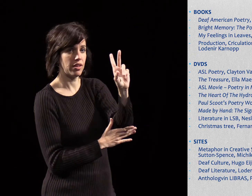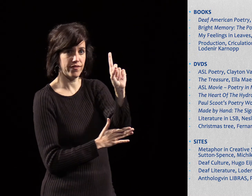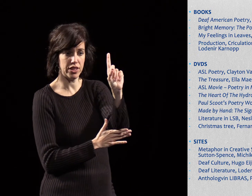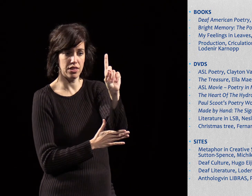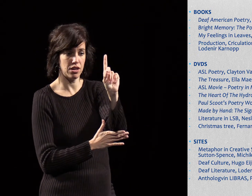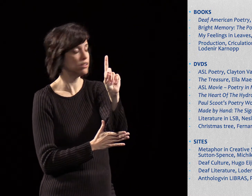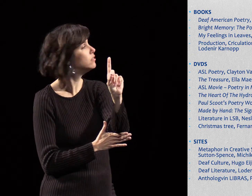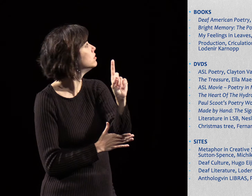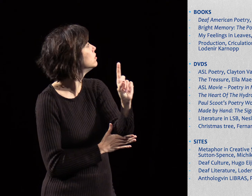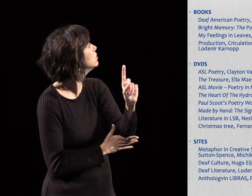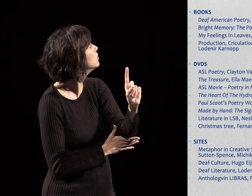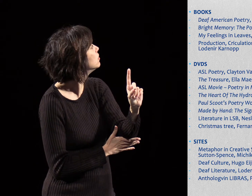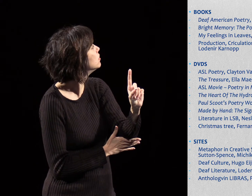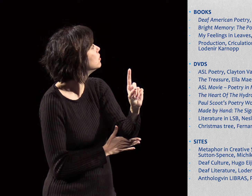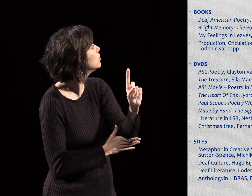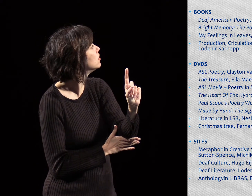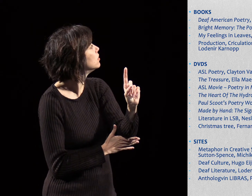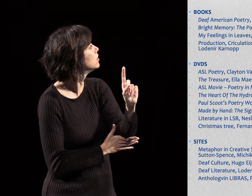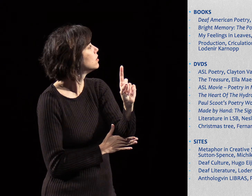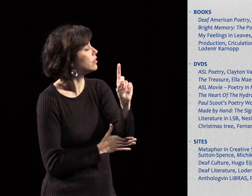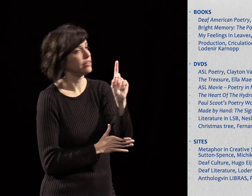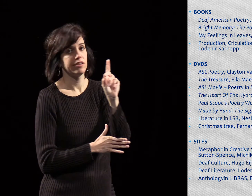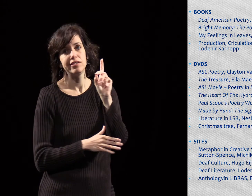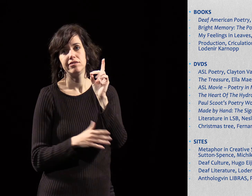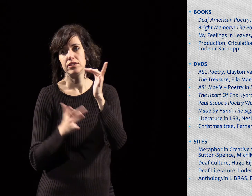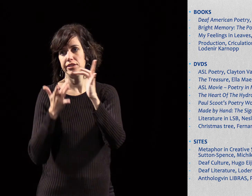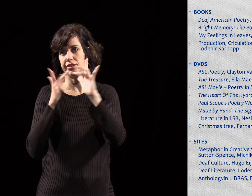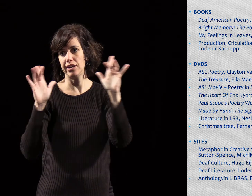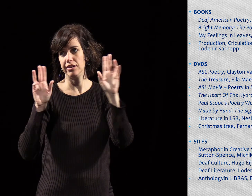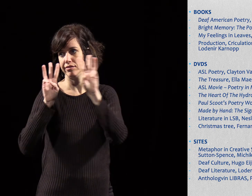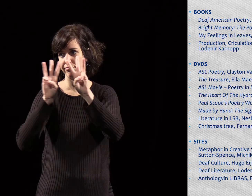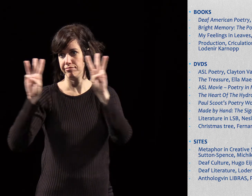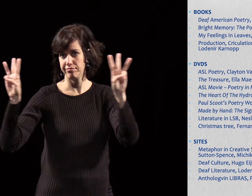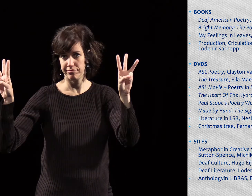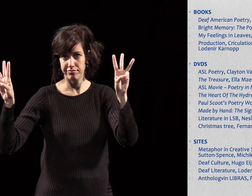DVDs and websites.